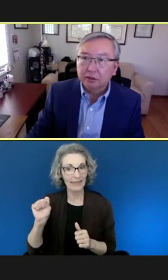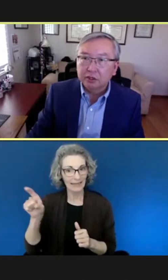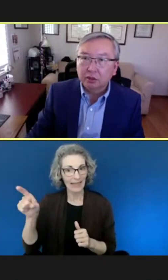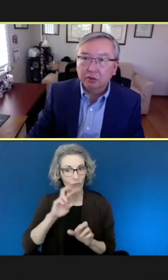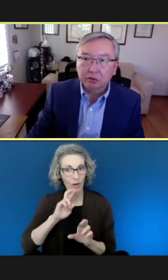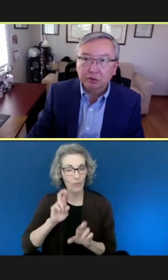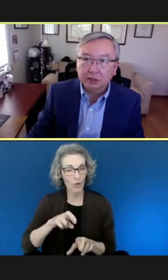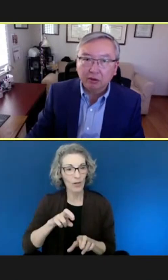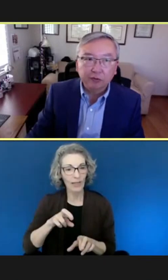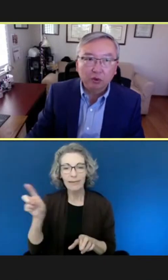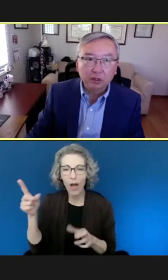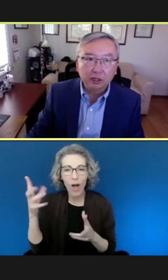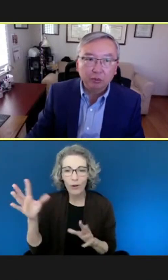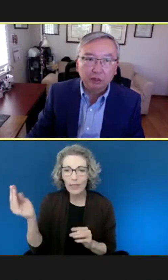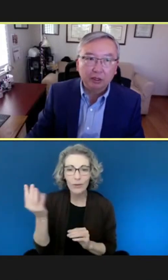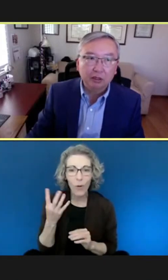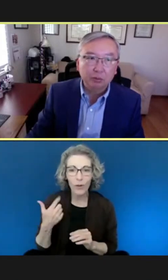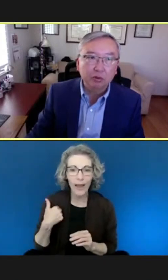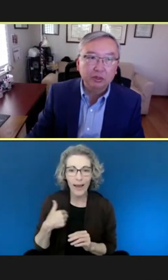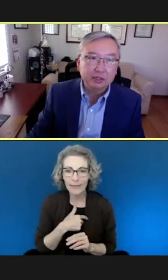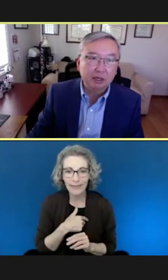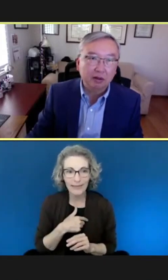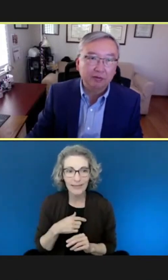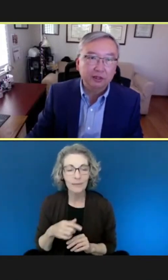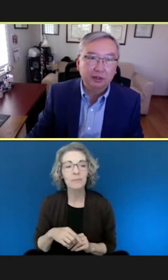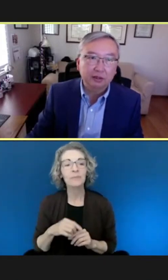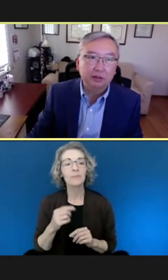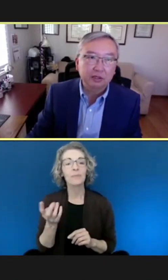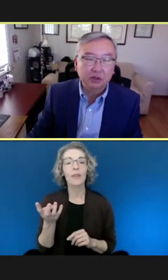So, there are four components of the strength-based model,